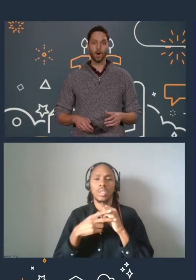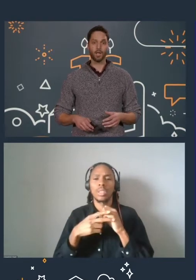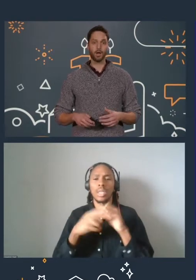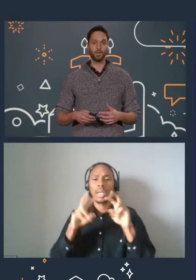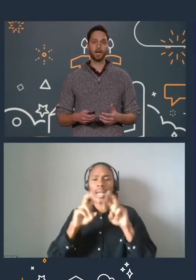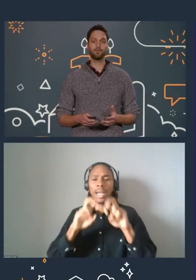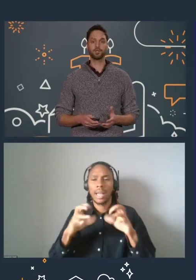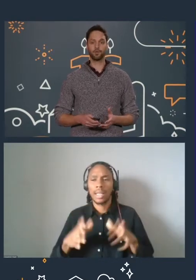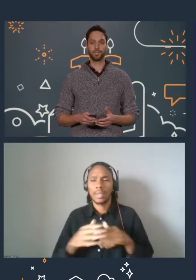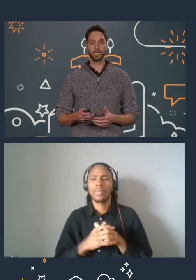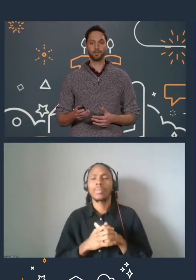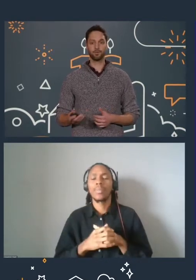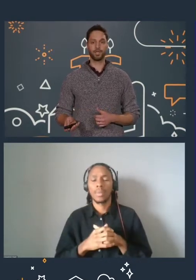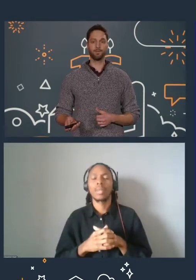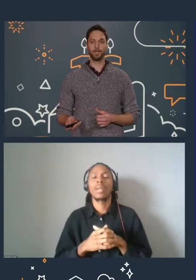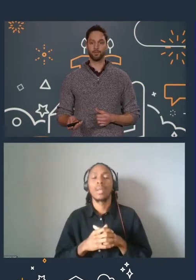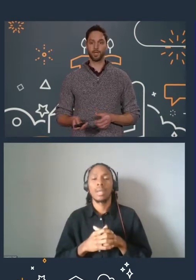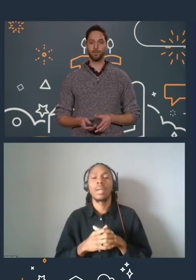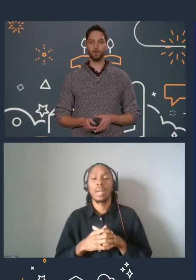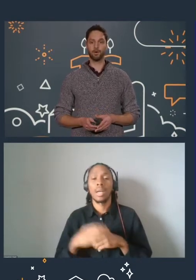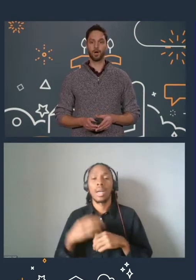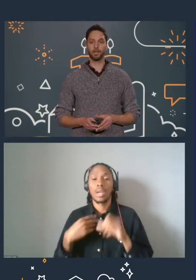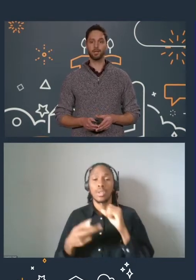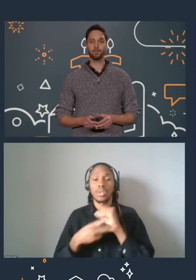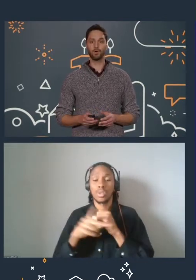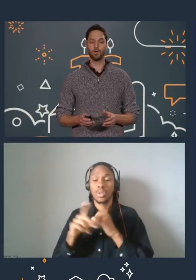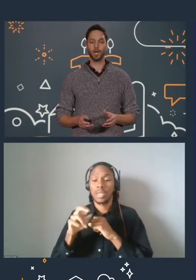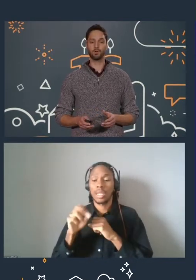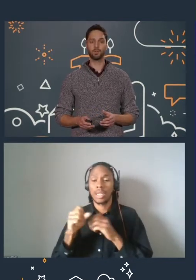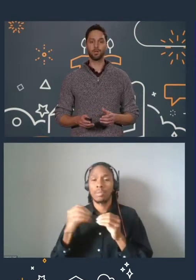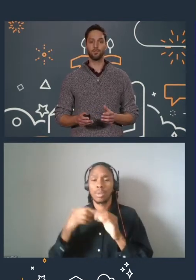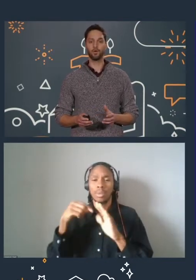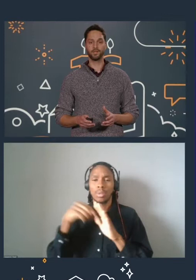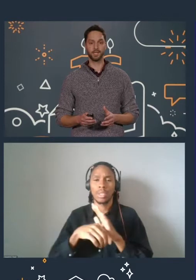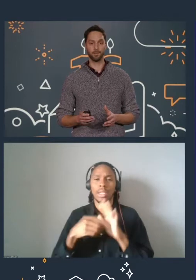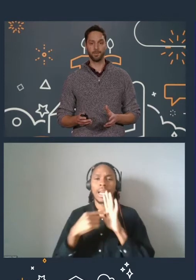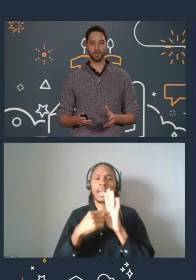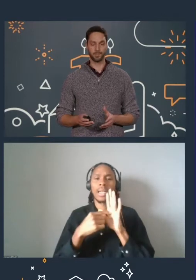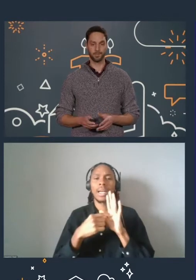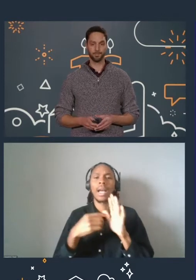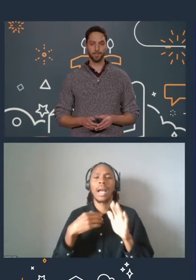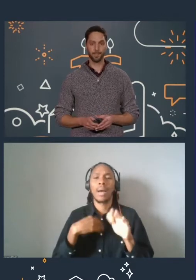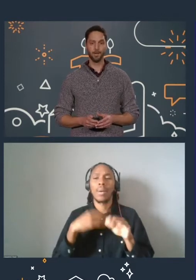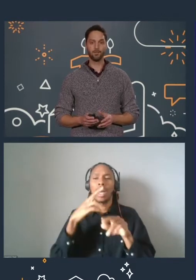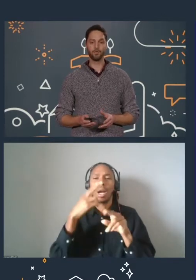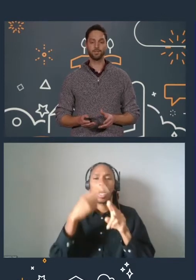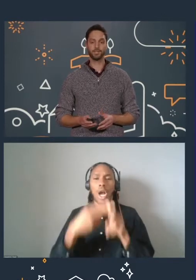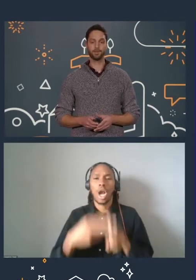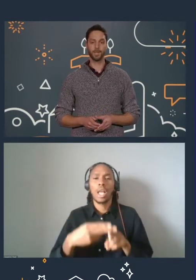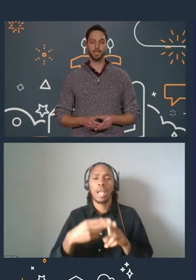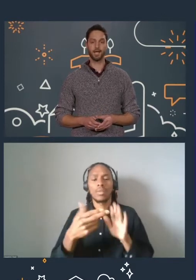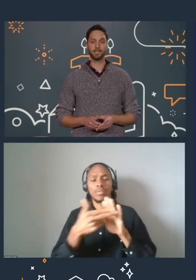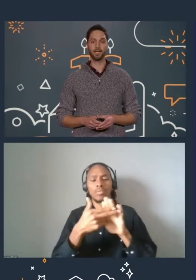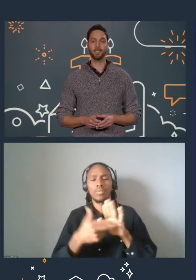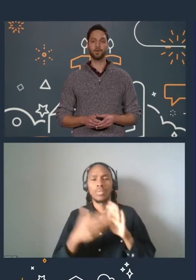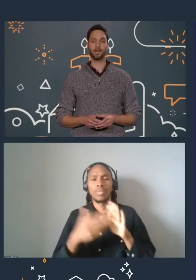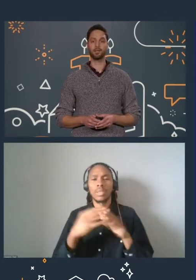While I will cover Storage Lens more deeply in our demo, I would like to call out a few of its capabilities. First, it has an interactive,